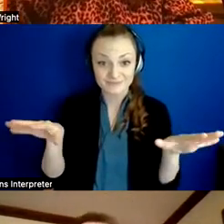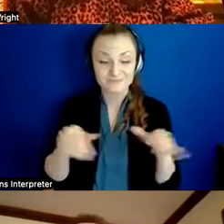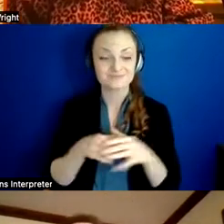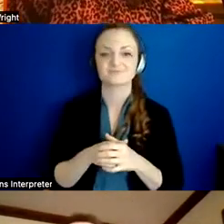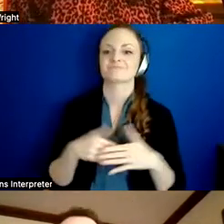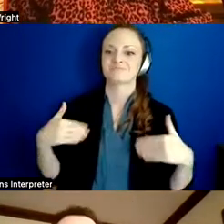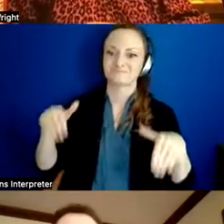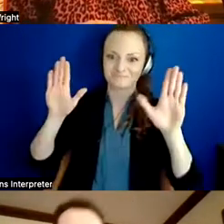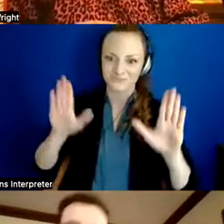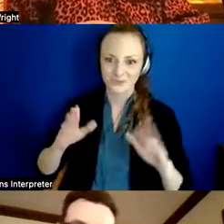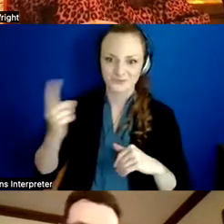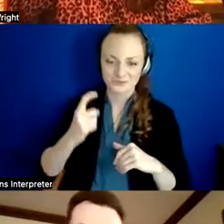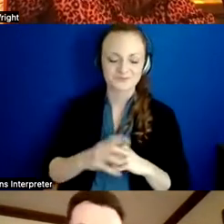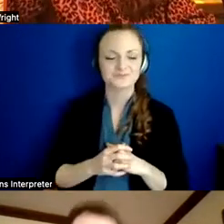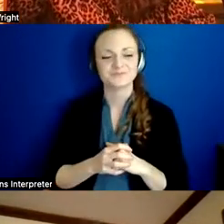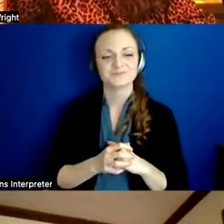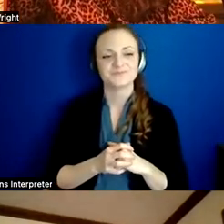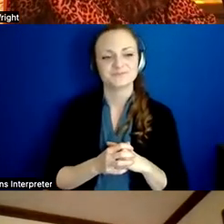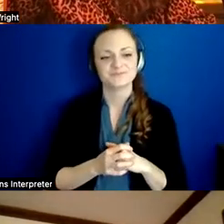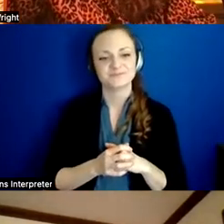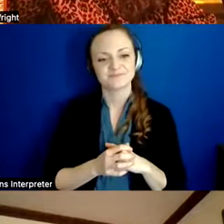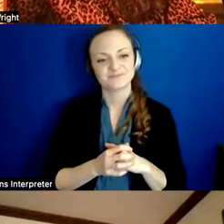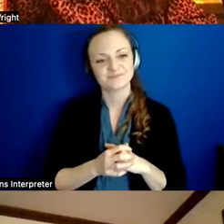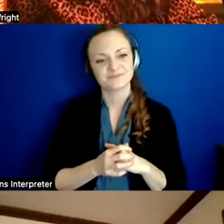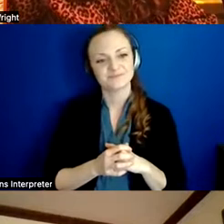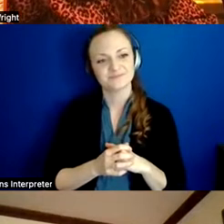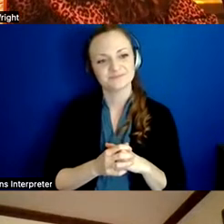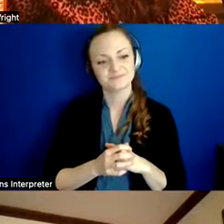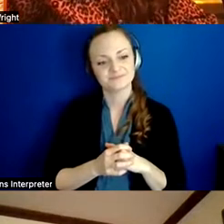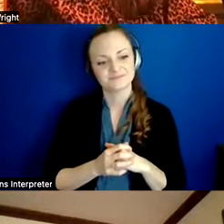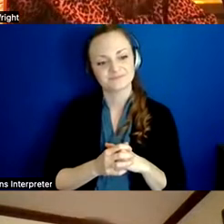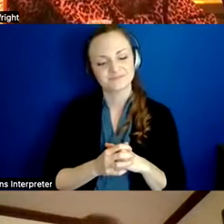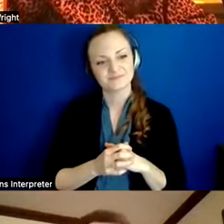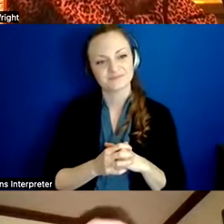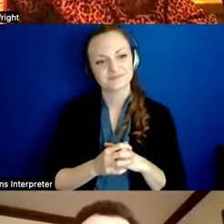19:33:38 So there are lots of families that have recipes written down.